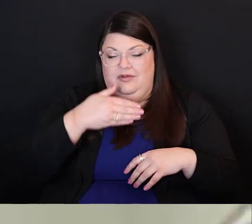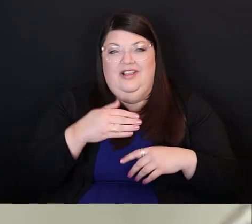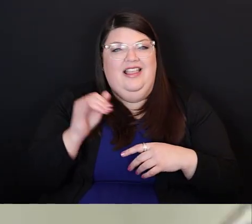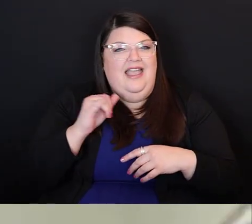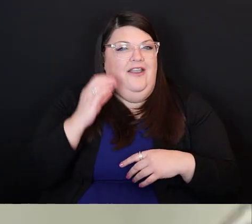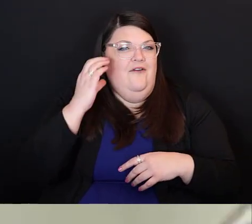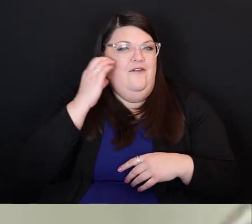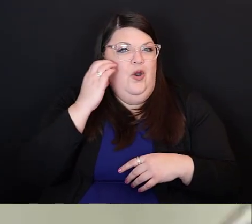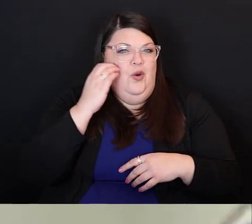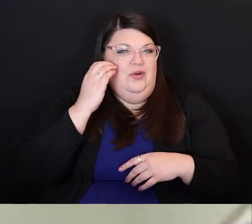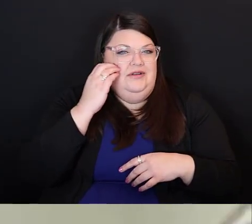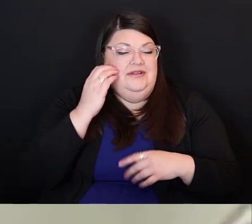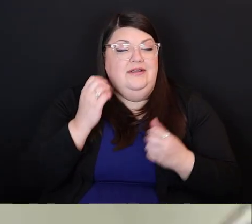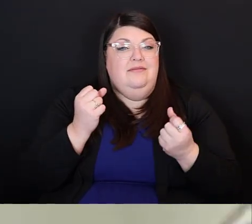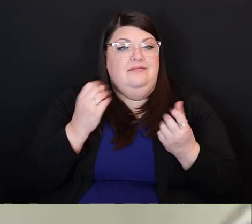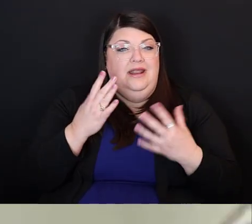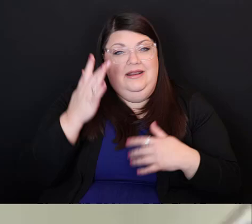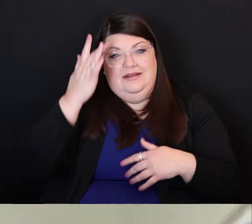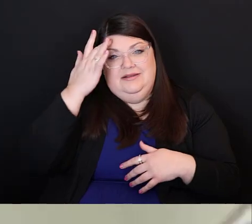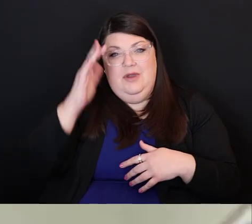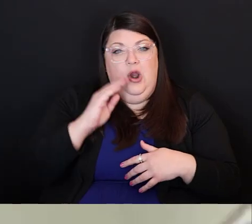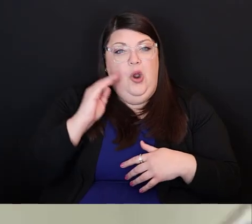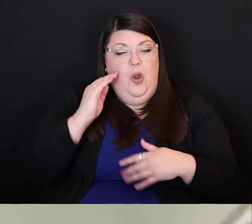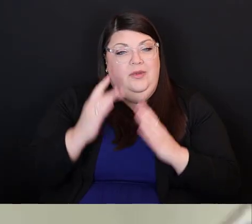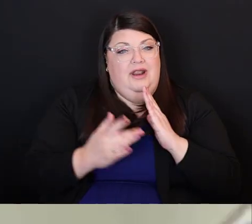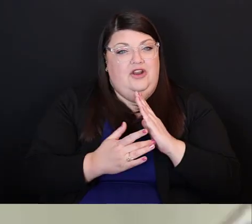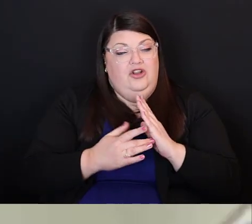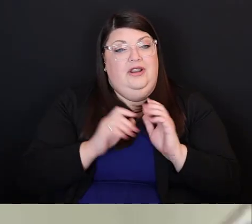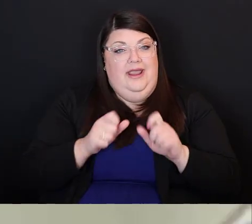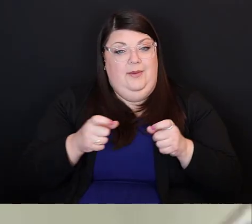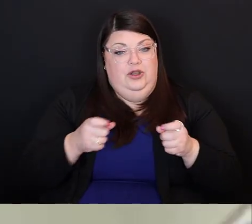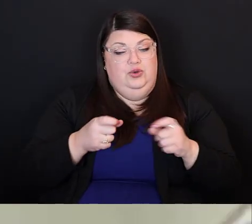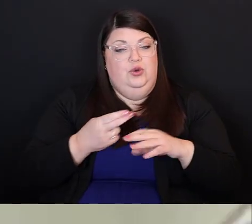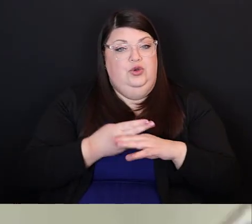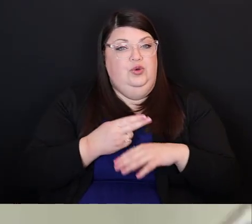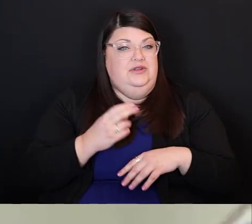because a lot of smart home technology can be controlled using your cell phone.